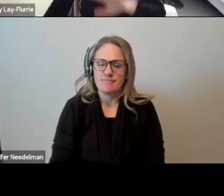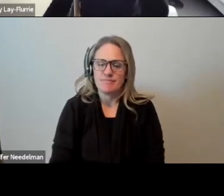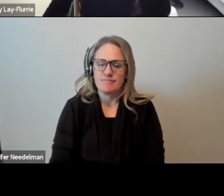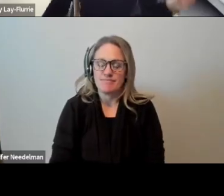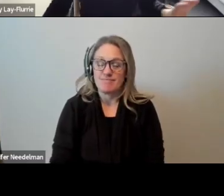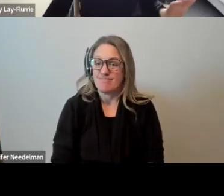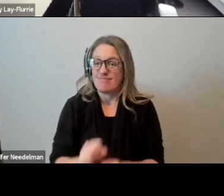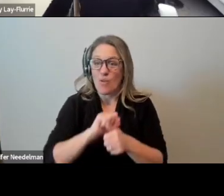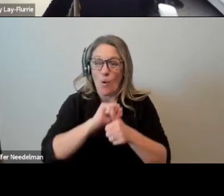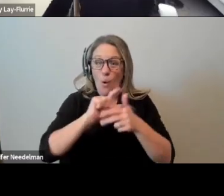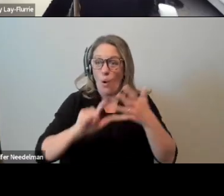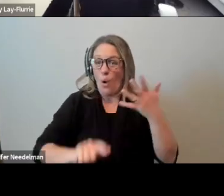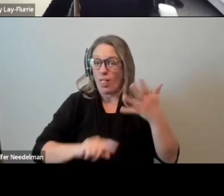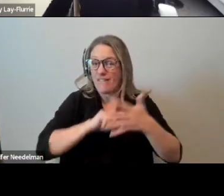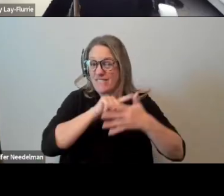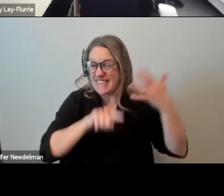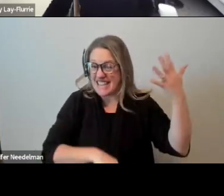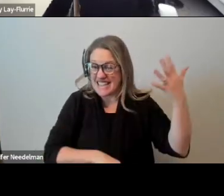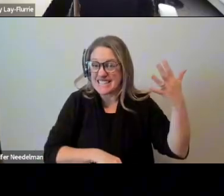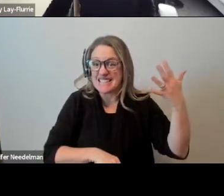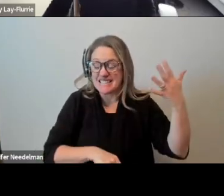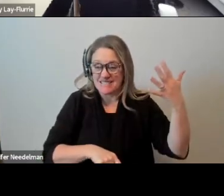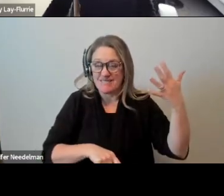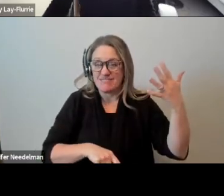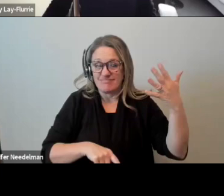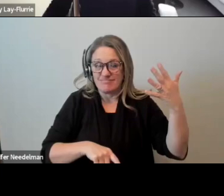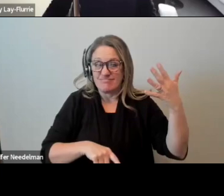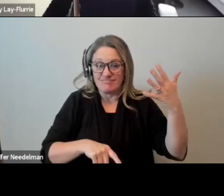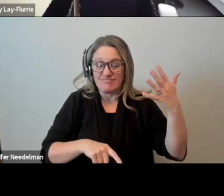All of these remain in product today.